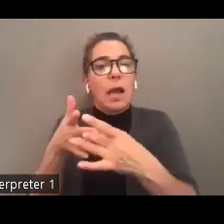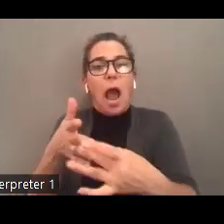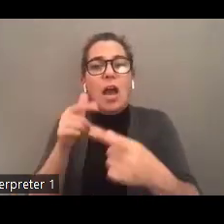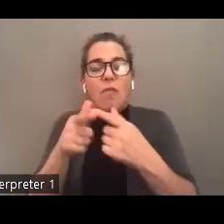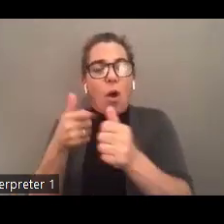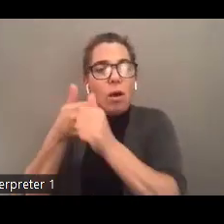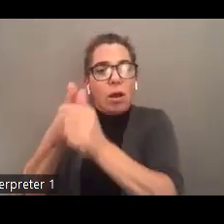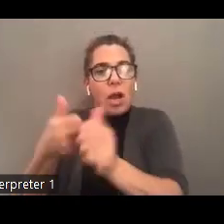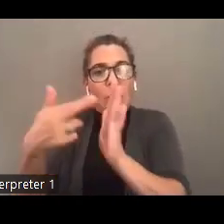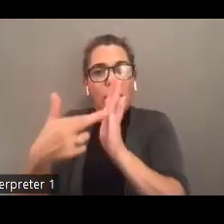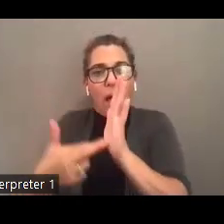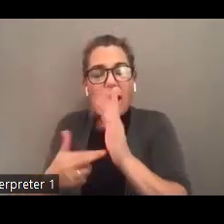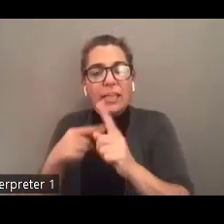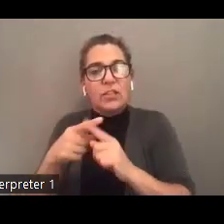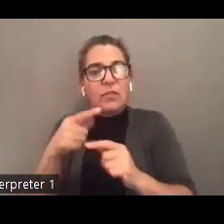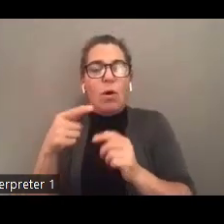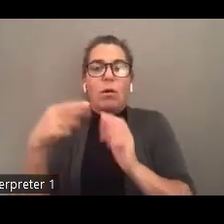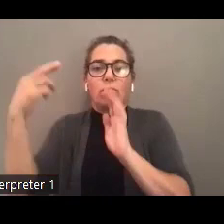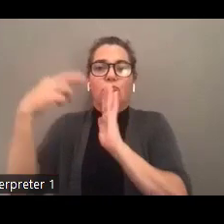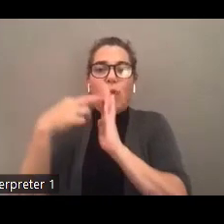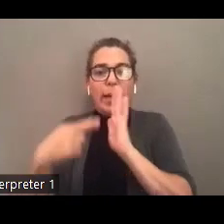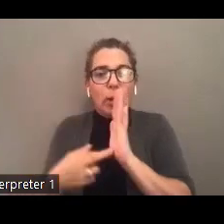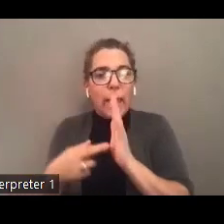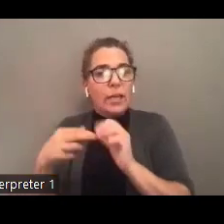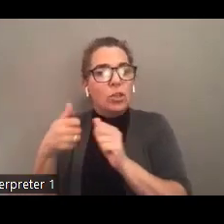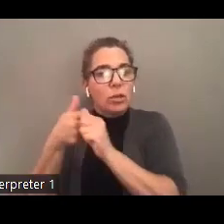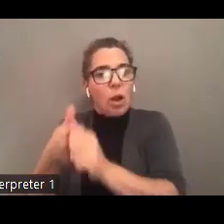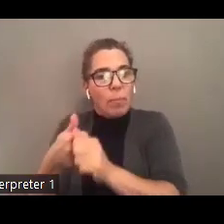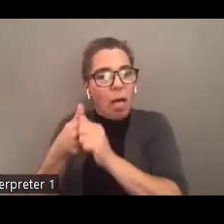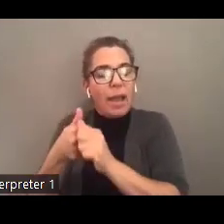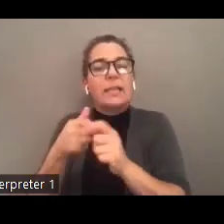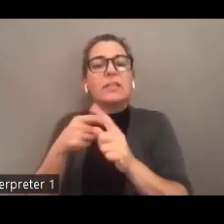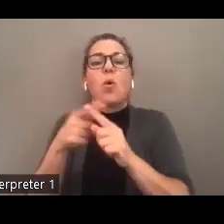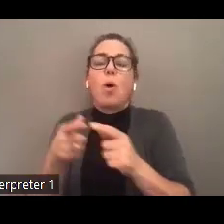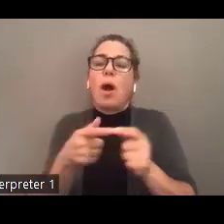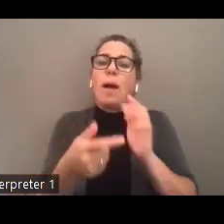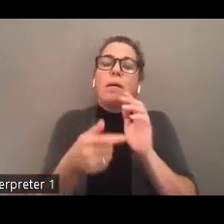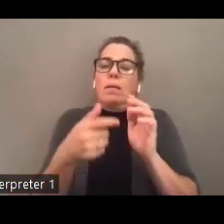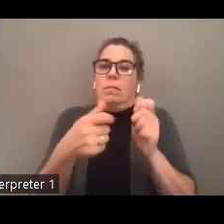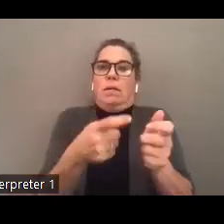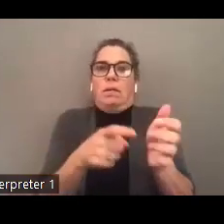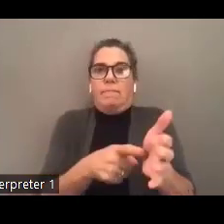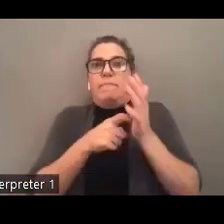with any regulatory requirements, nor is it establishing binding rules for NIH awardees.